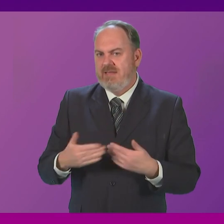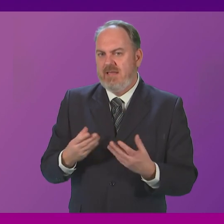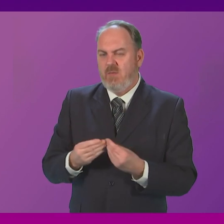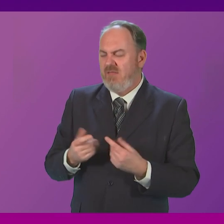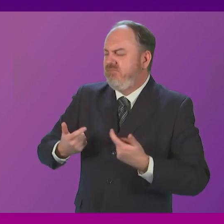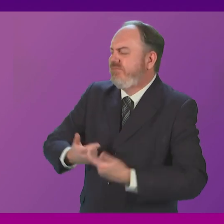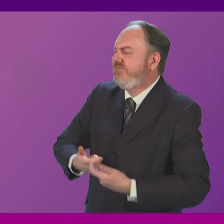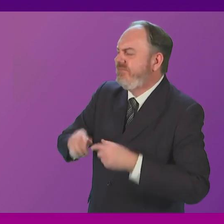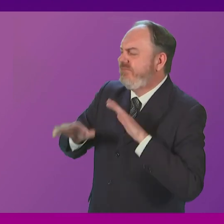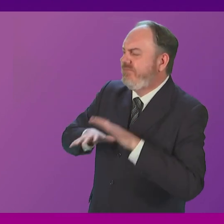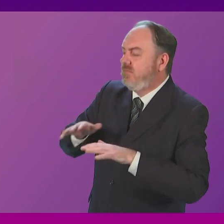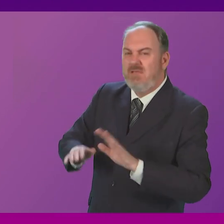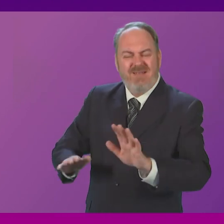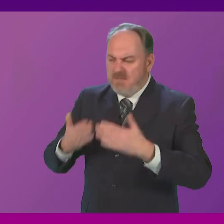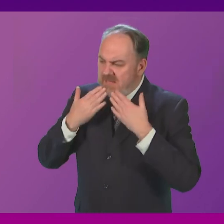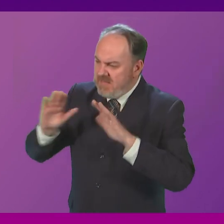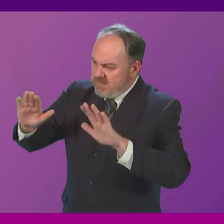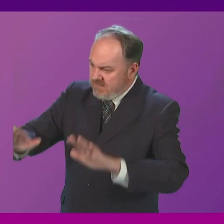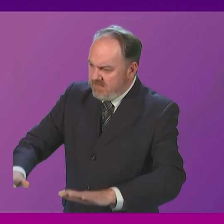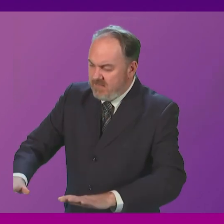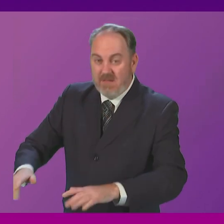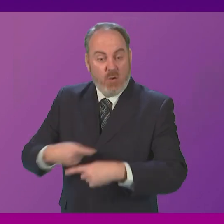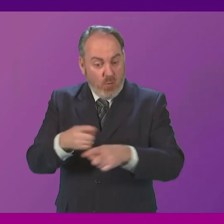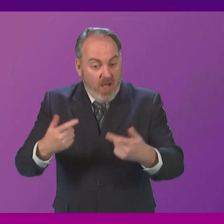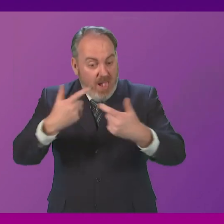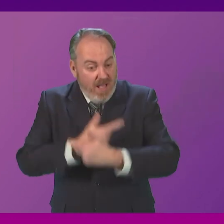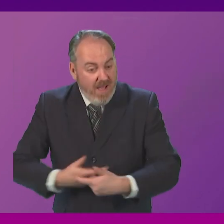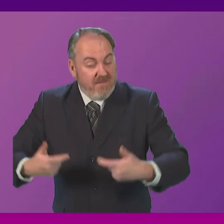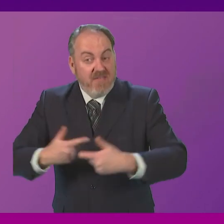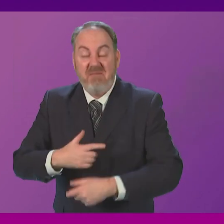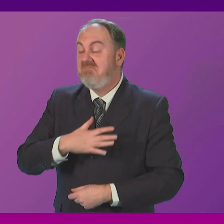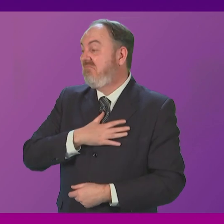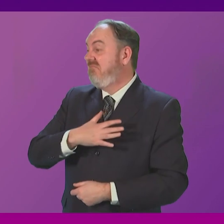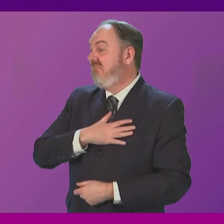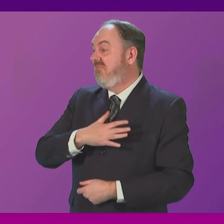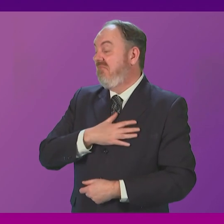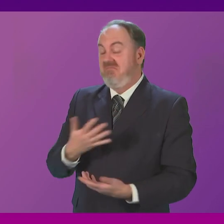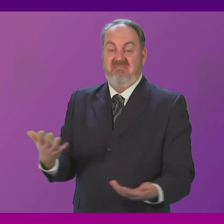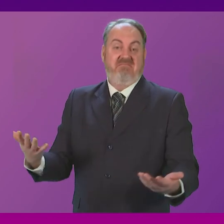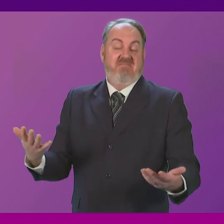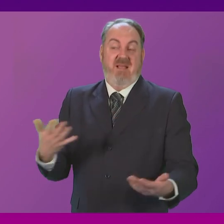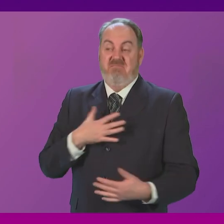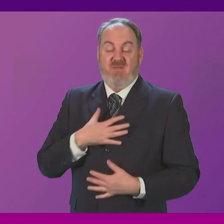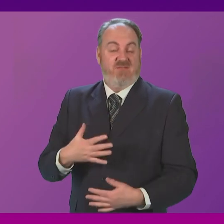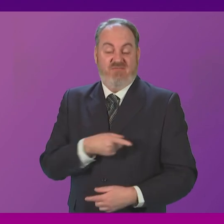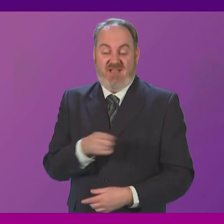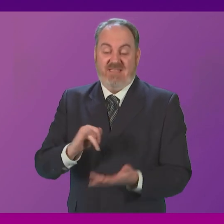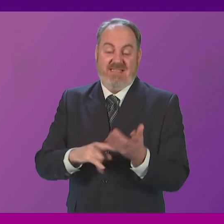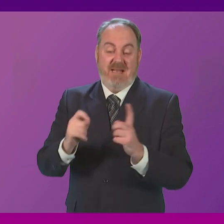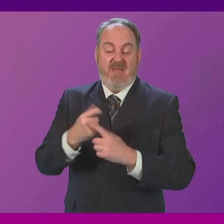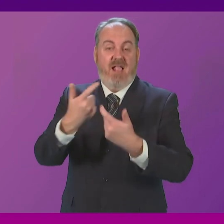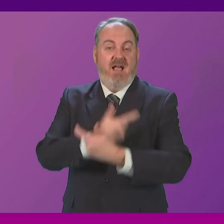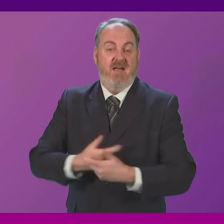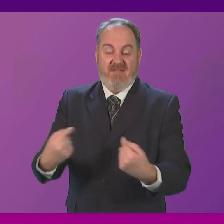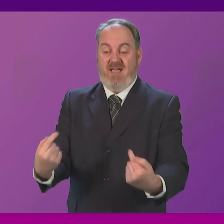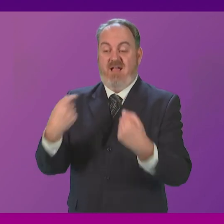I am not sure why SNP members laugh when I am about to speak about the proposed right